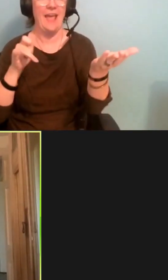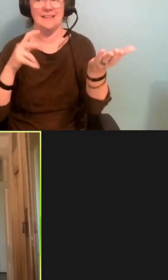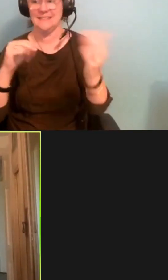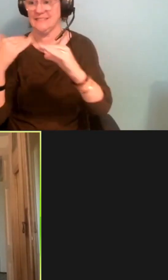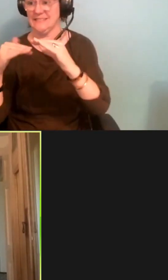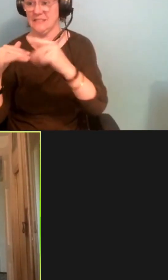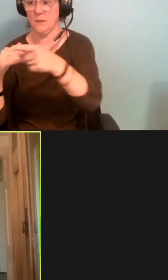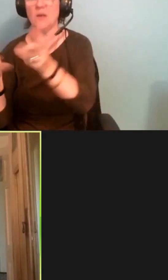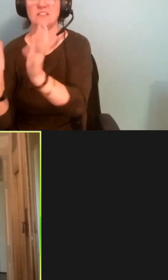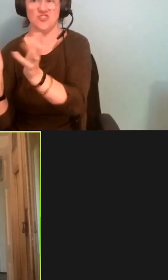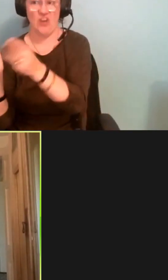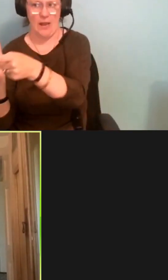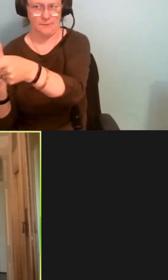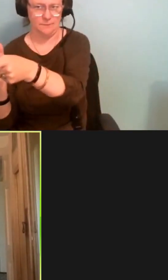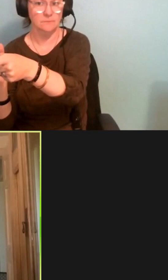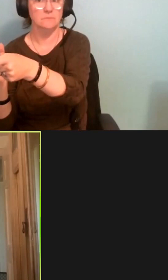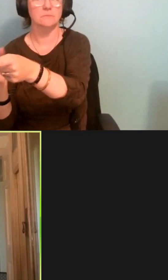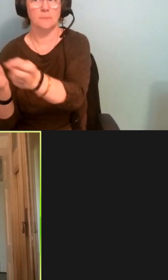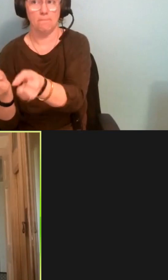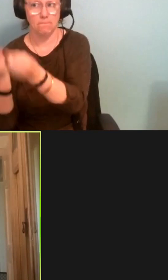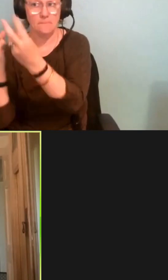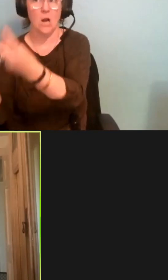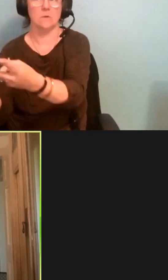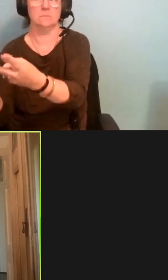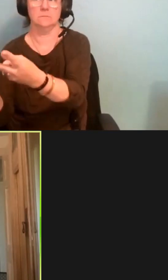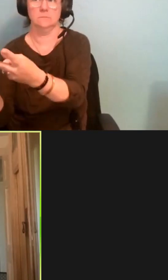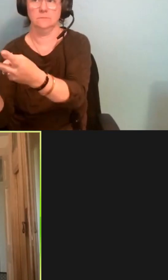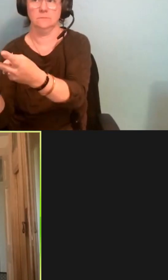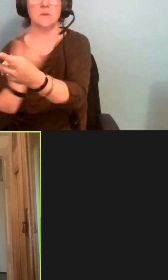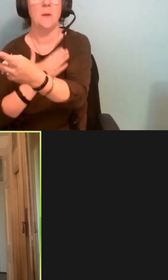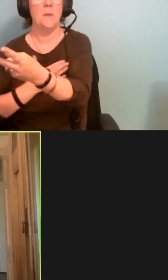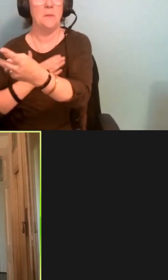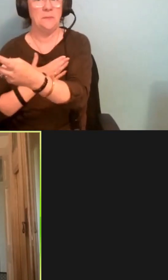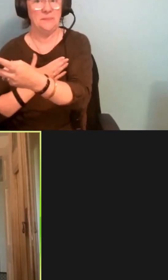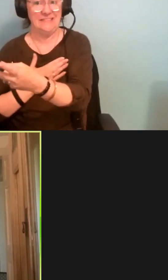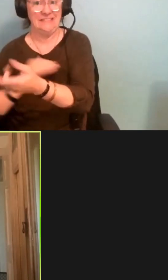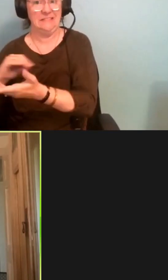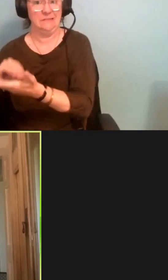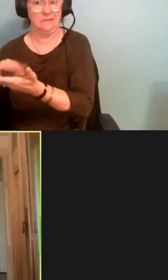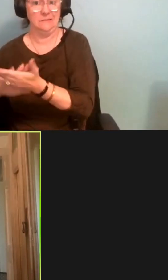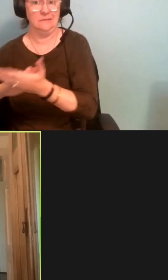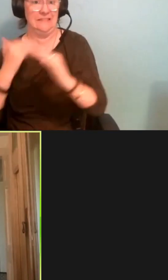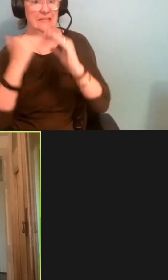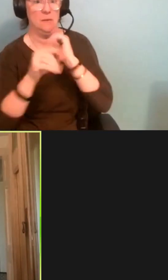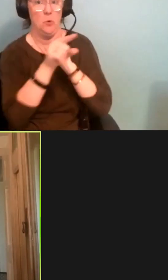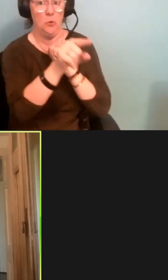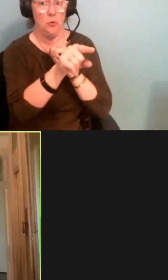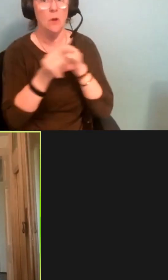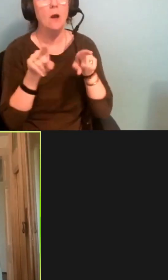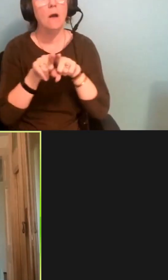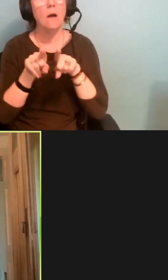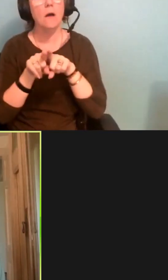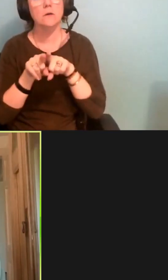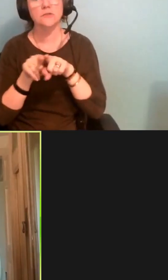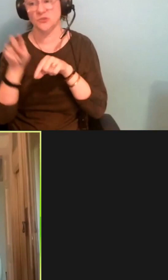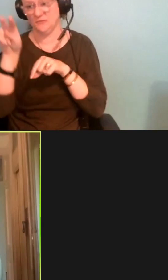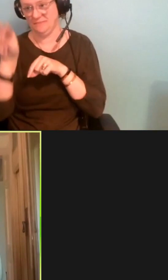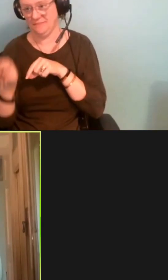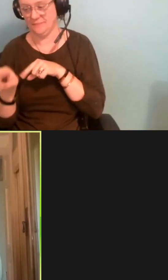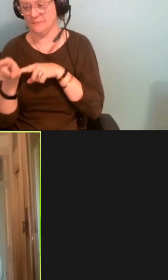chat um so feel free to jot that down if you also look in the chat you'll see a